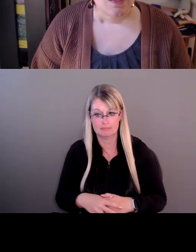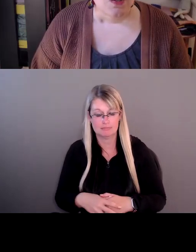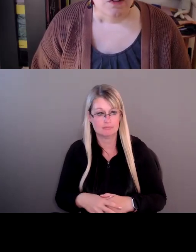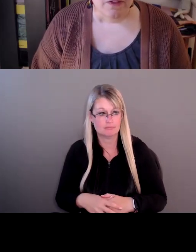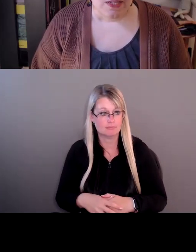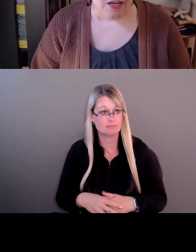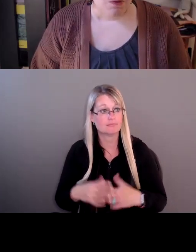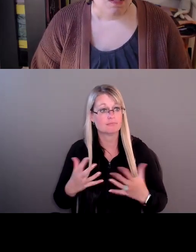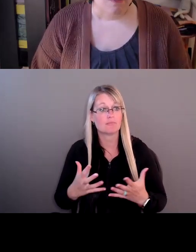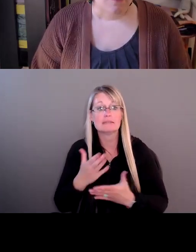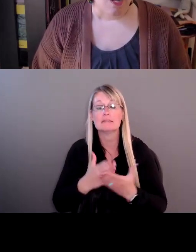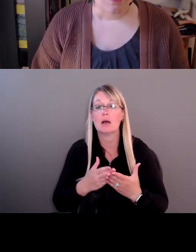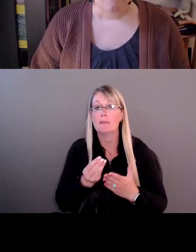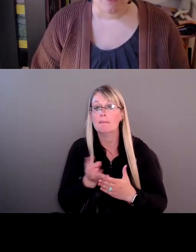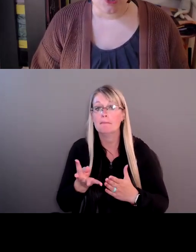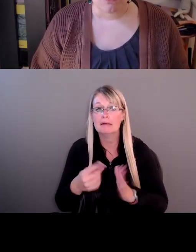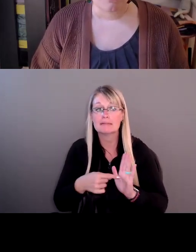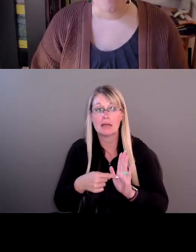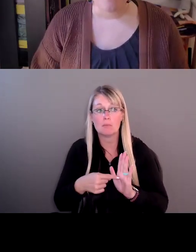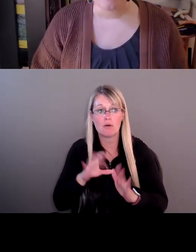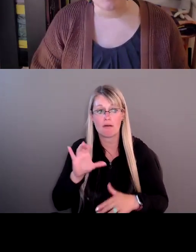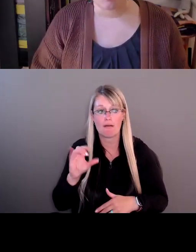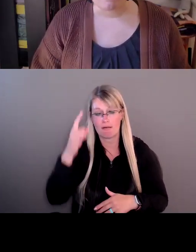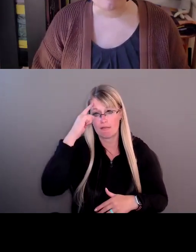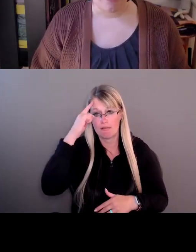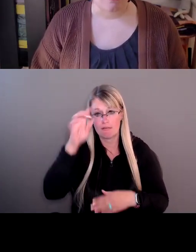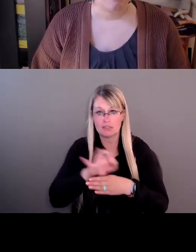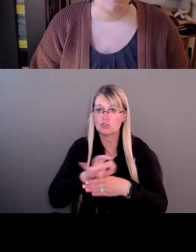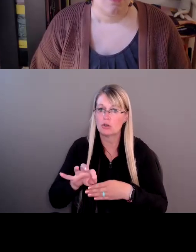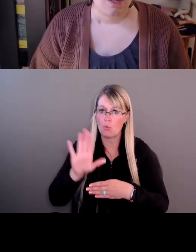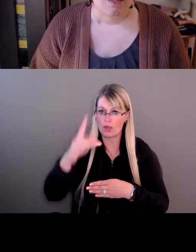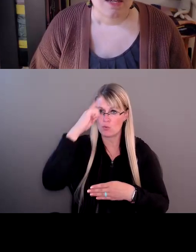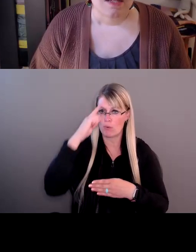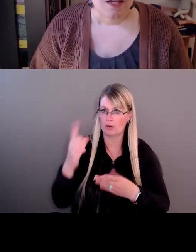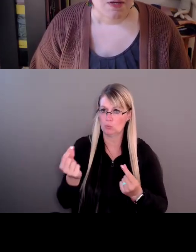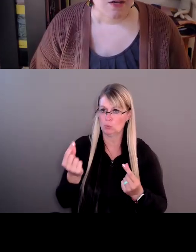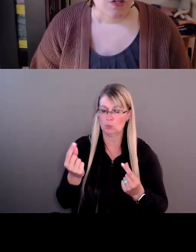So a few examples of cognitive function, so things that your brain does are things like managing